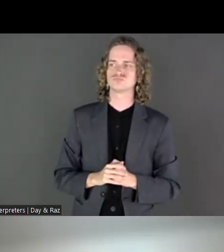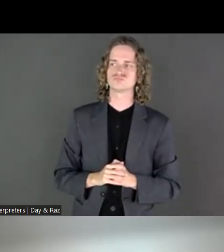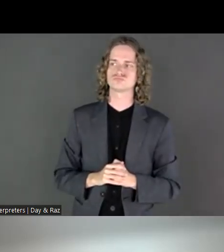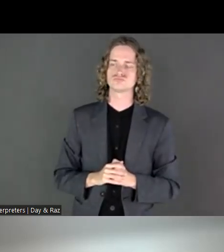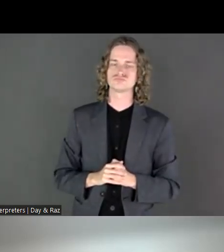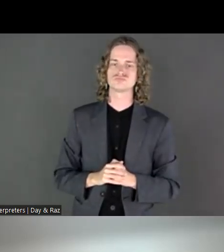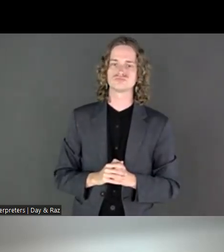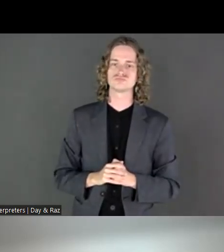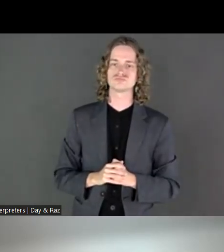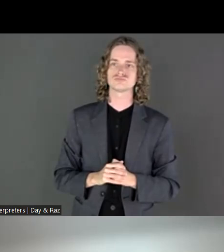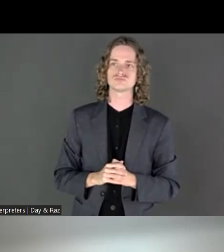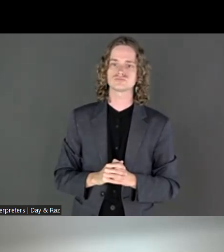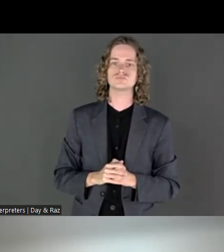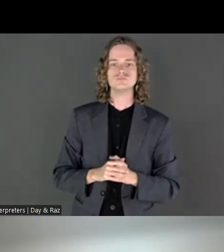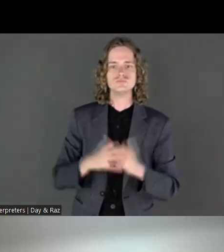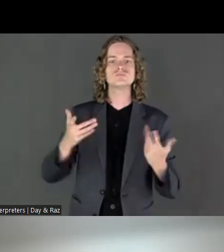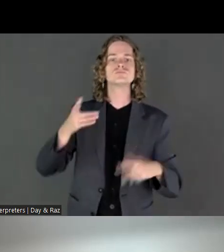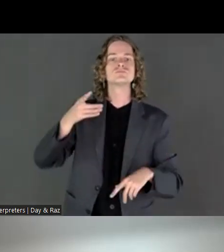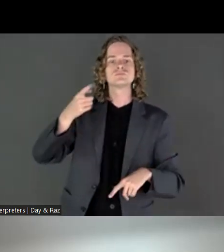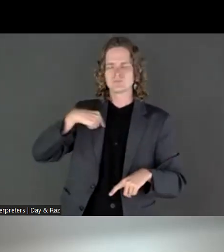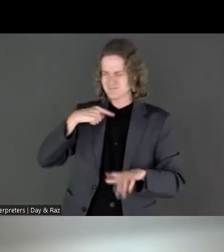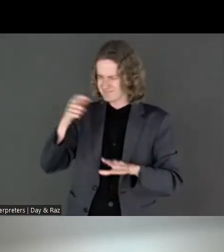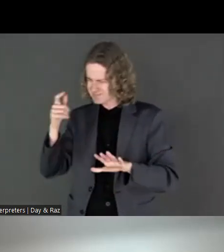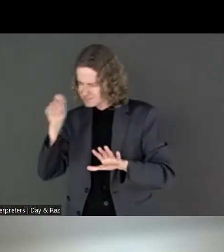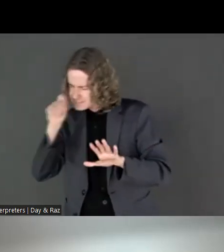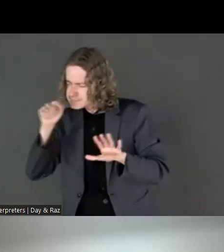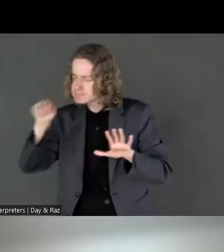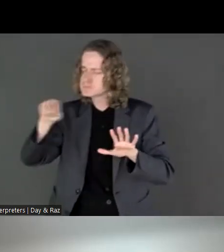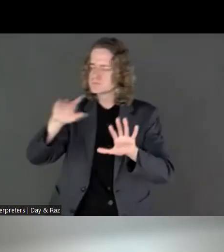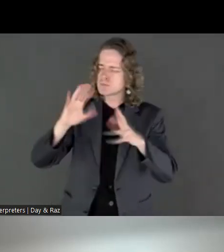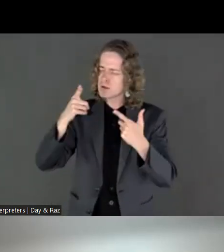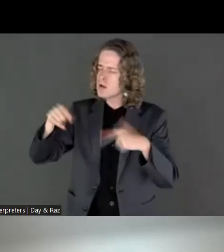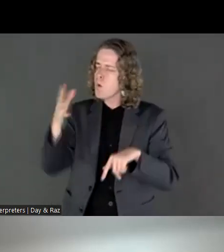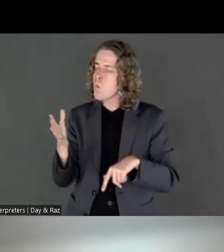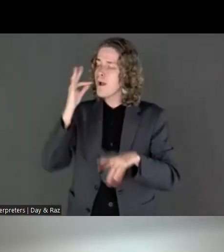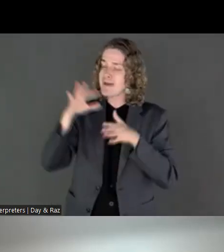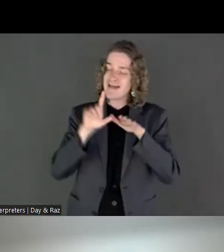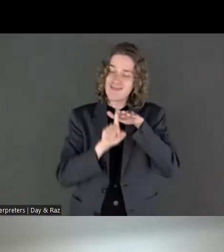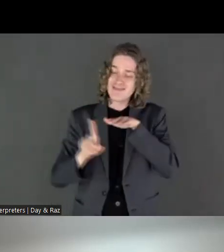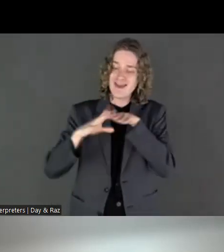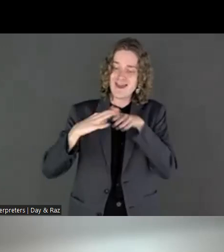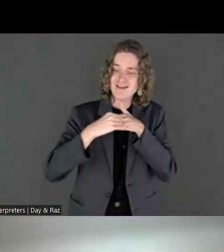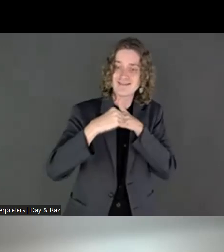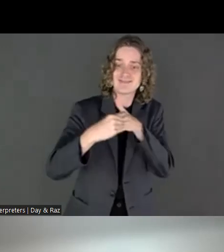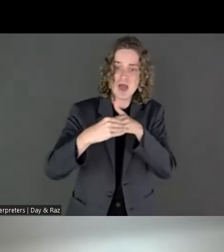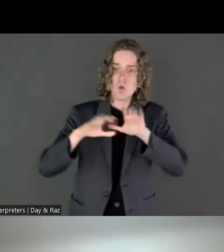women led organization in humanitarian response, enhancing capacity exchange, and increasing the